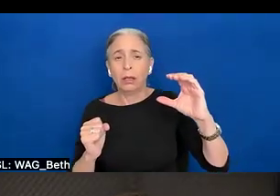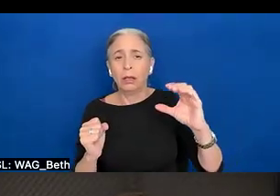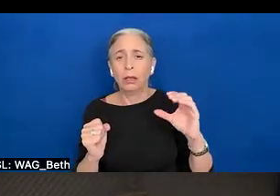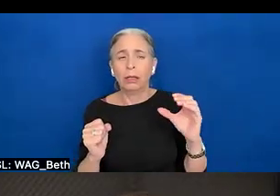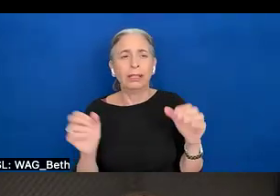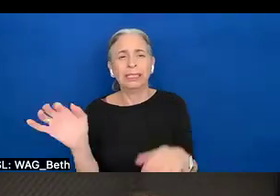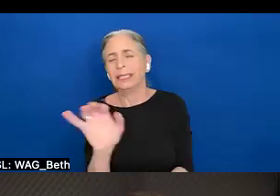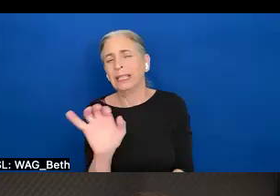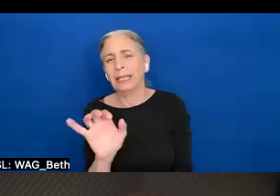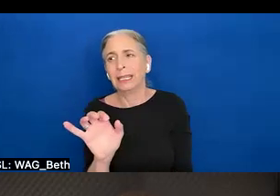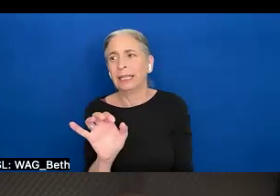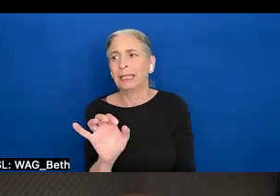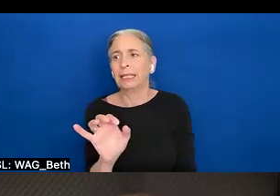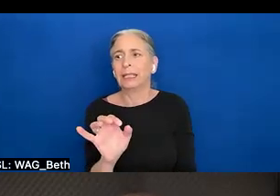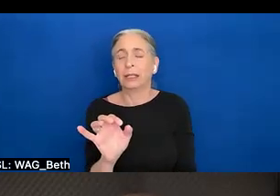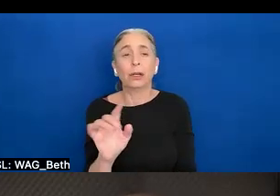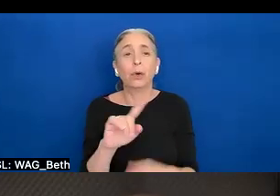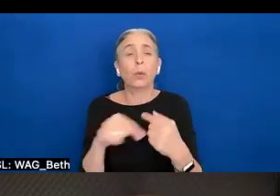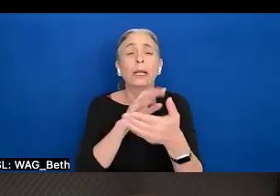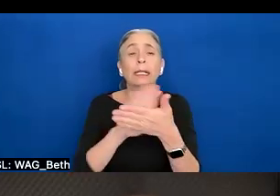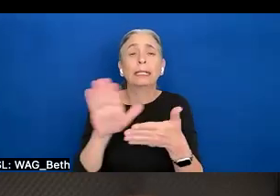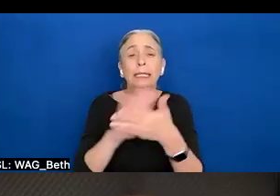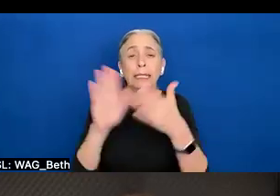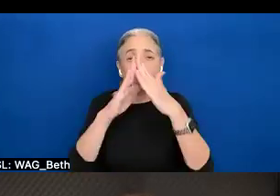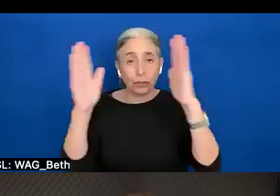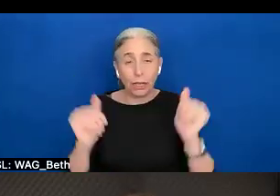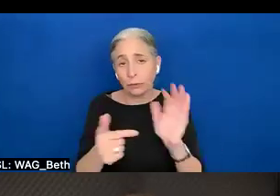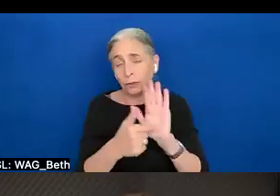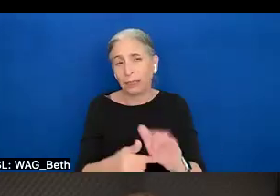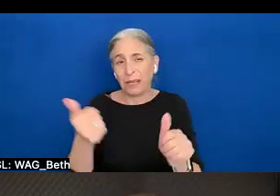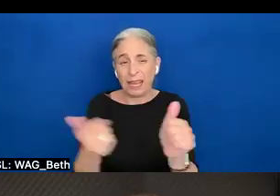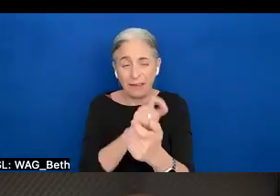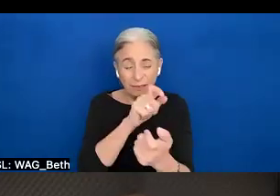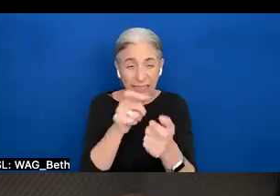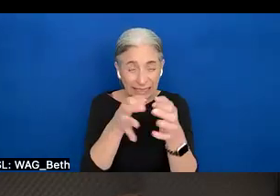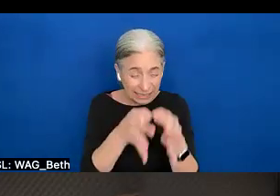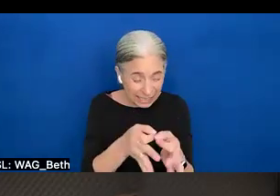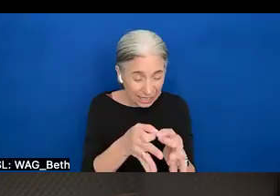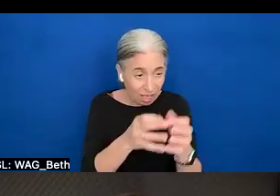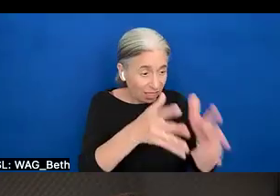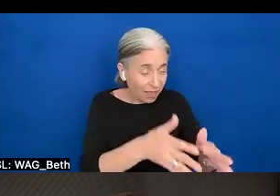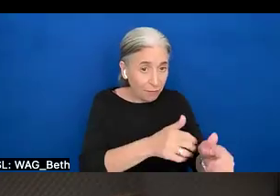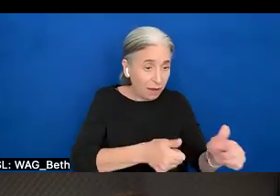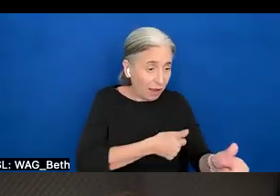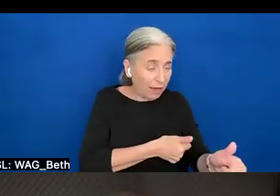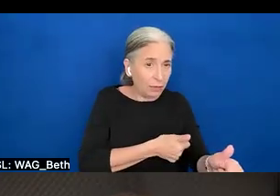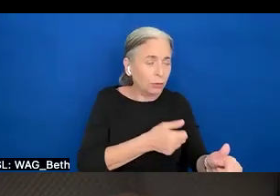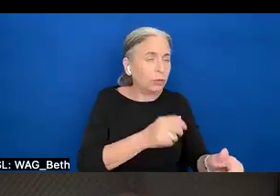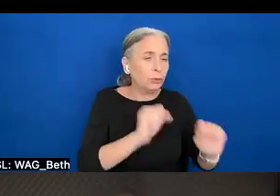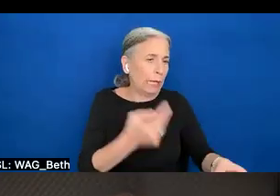And just like when cleaning a house, for example, every detail left behind will be immediately visible.